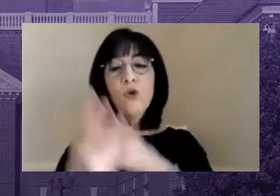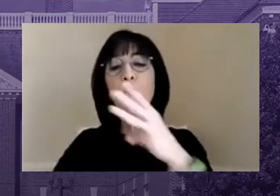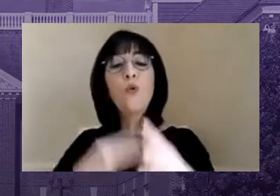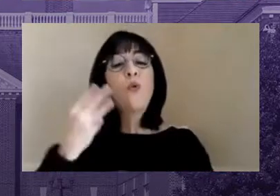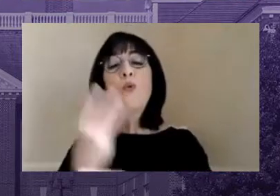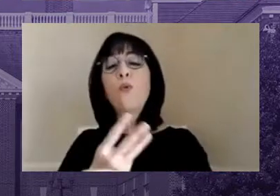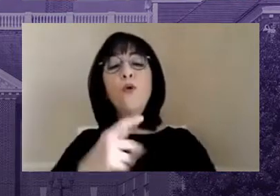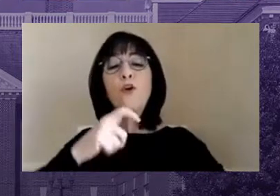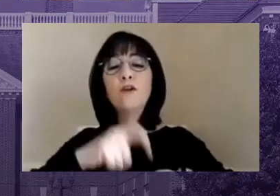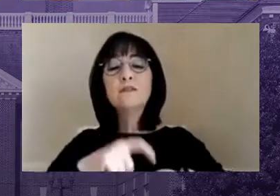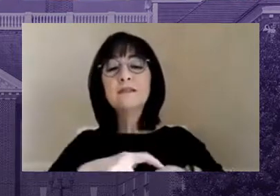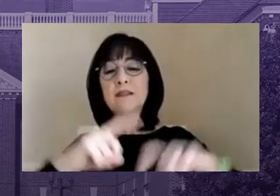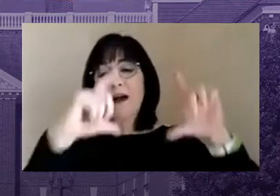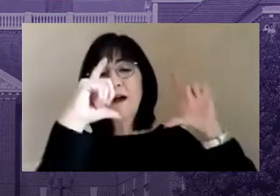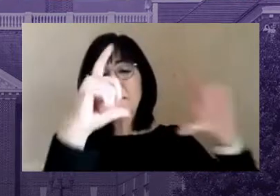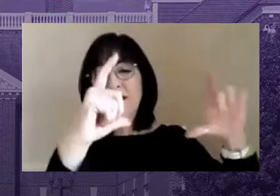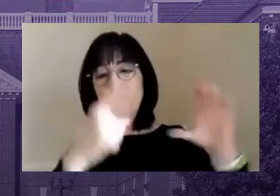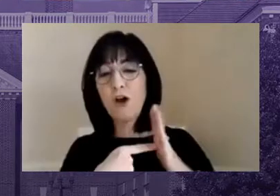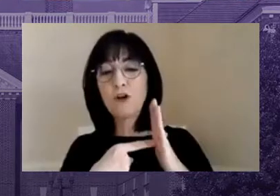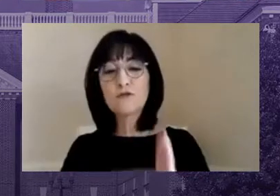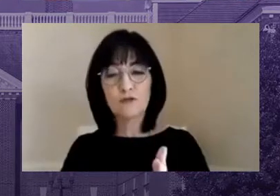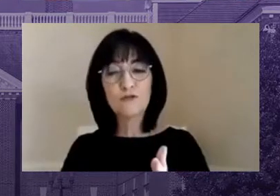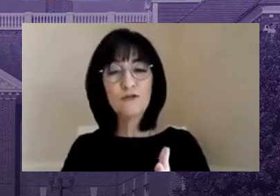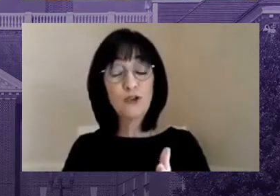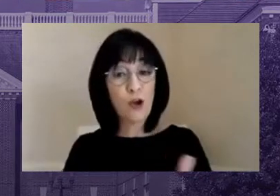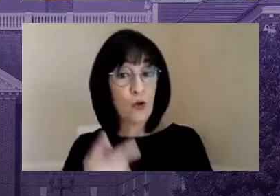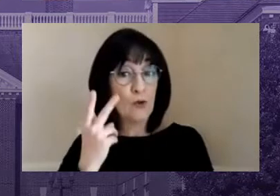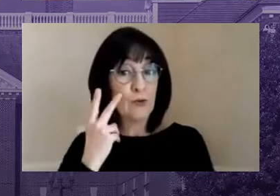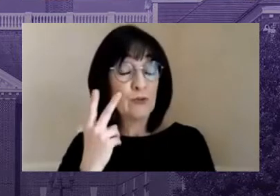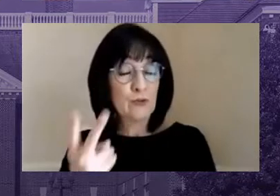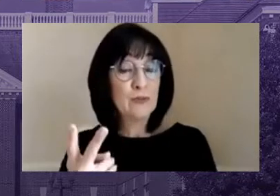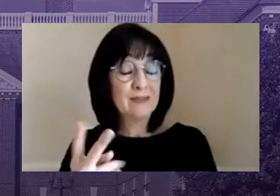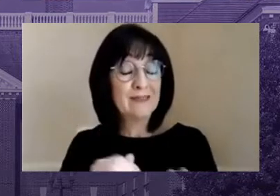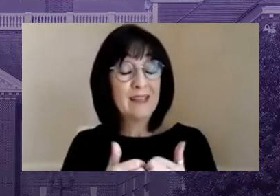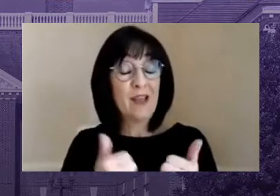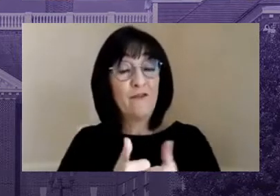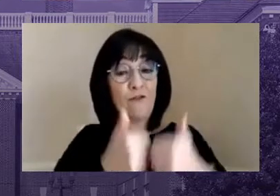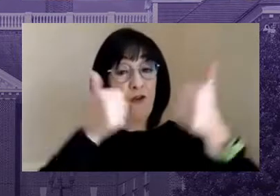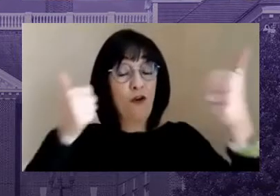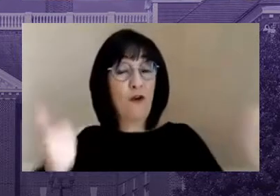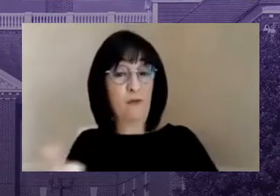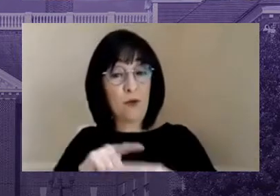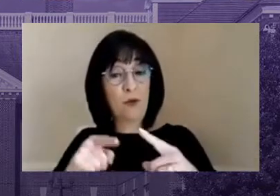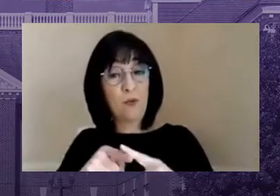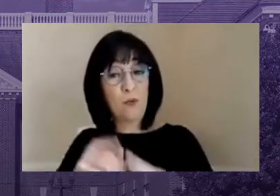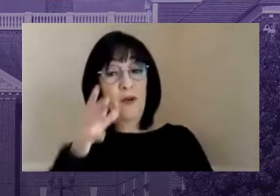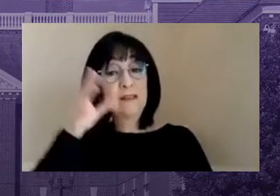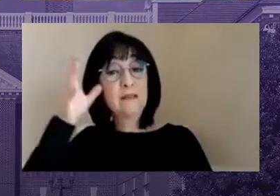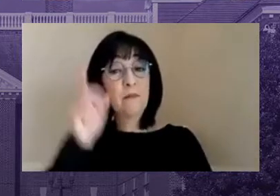concept of how far apart we sometimes are when our parents are serving the country. So many, many